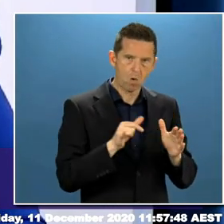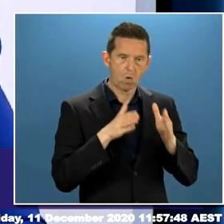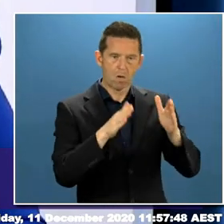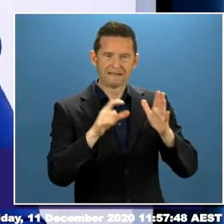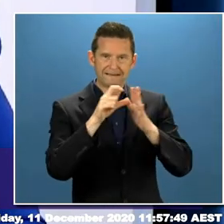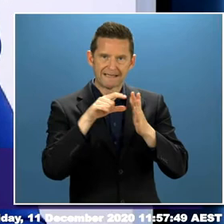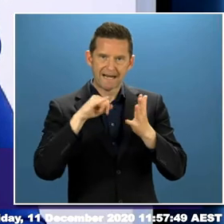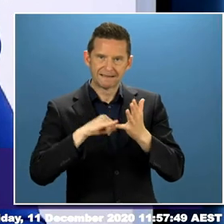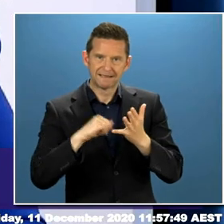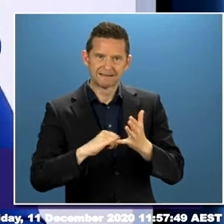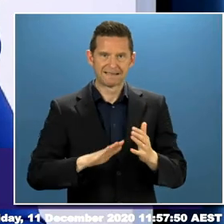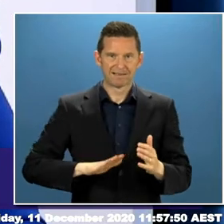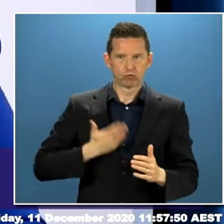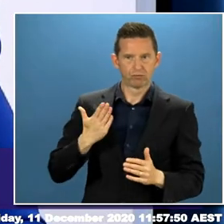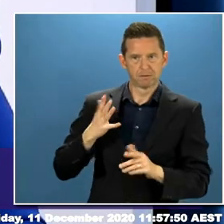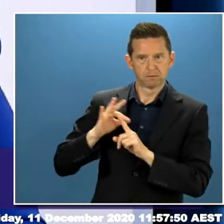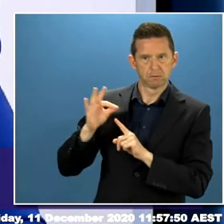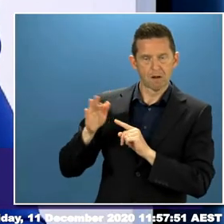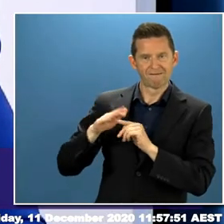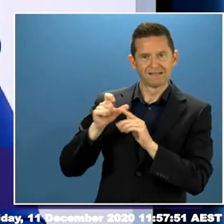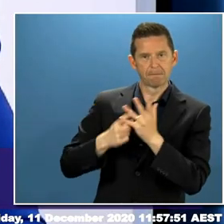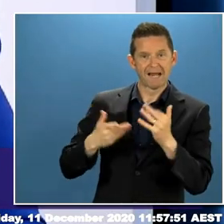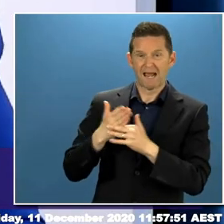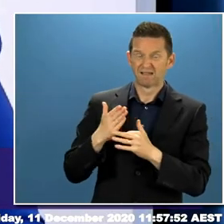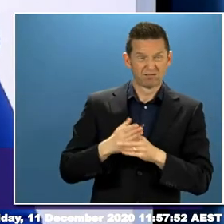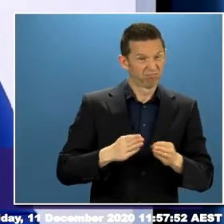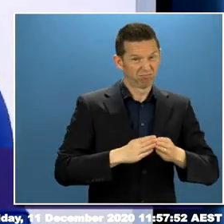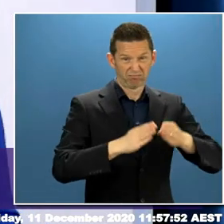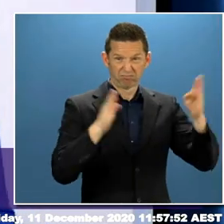in disability; it is really broad, from live music to events